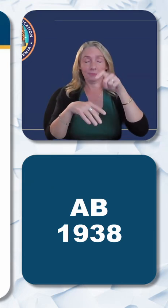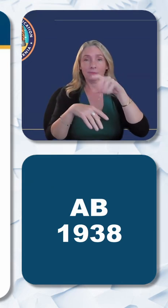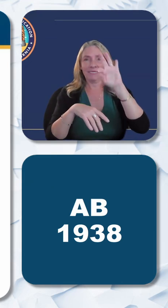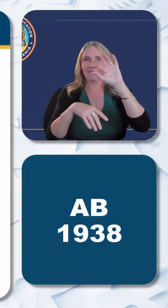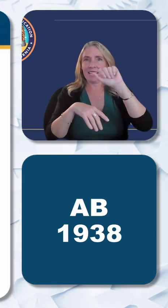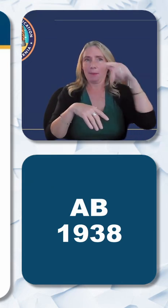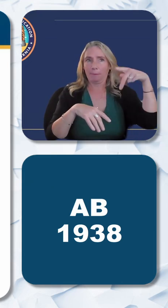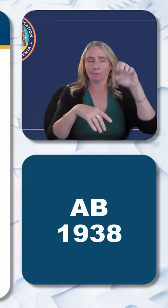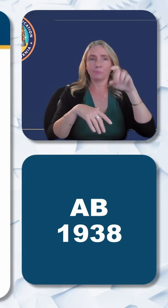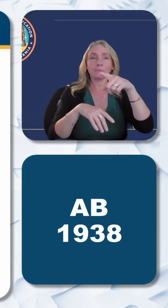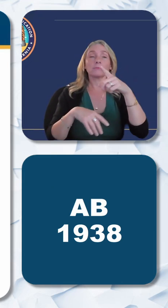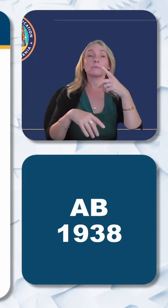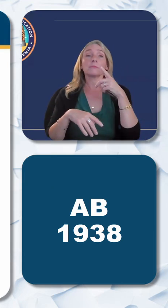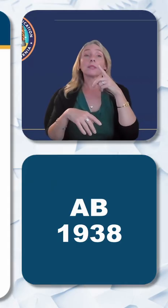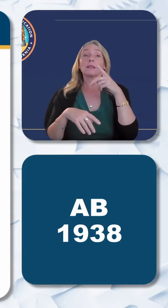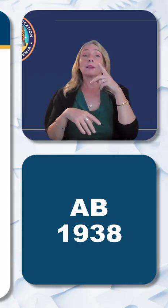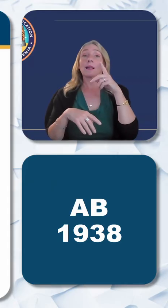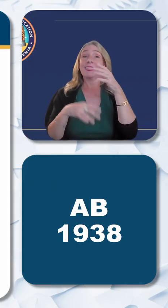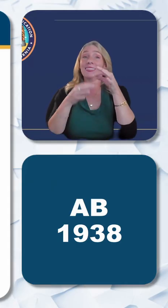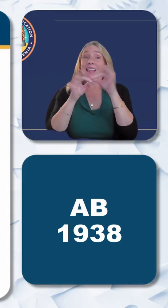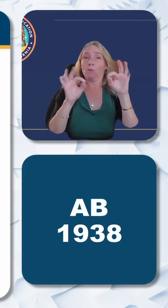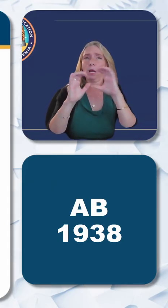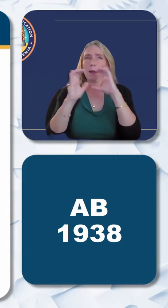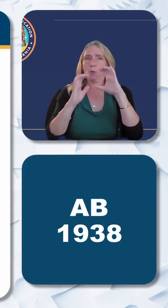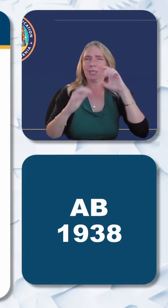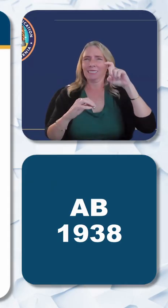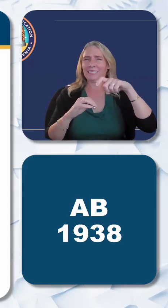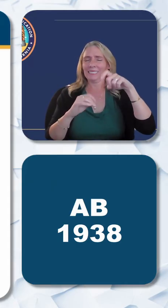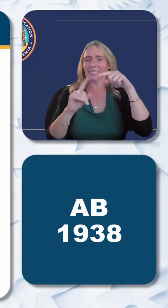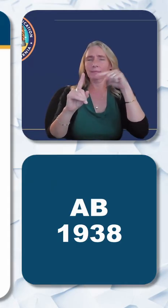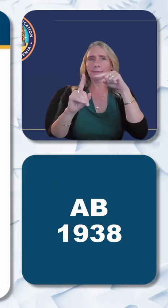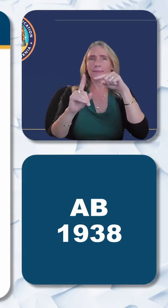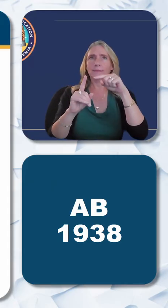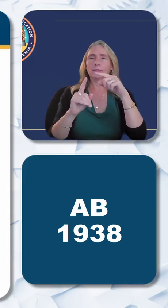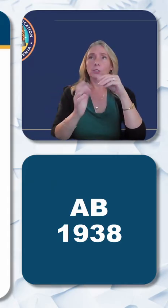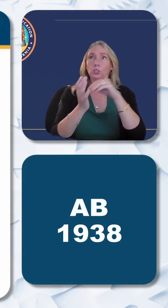Now, when it comes to language-appropriate placement, FAPE,